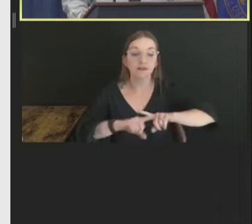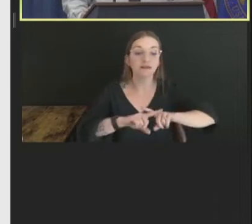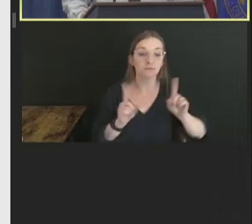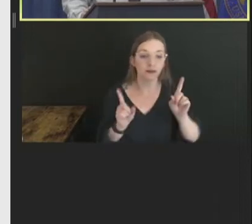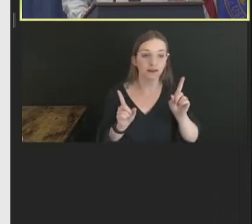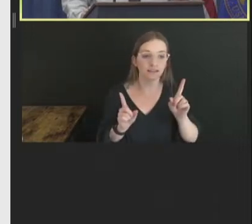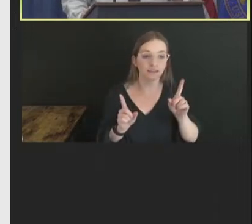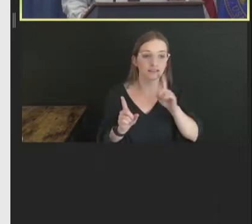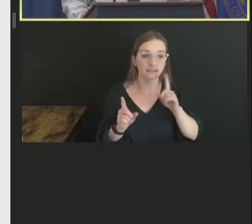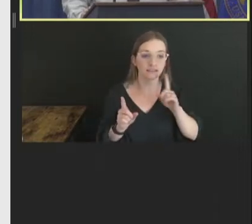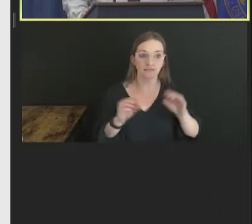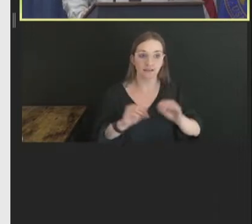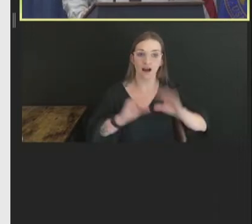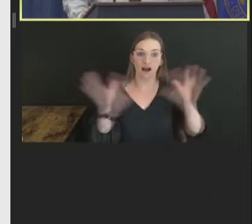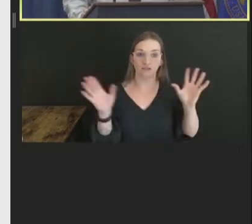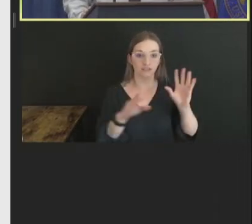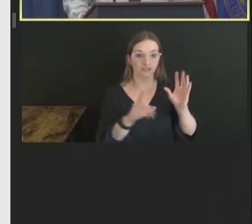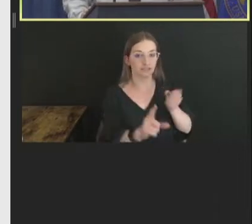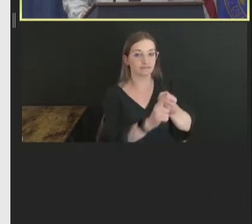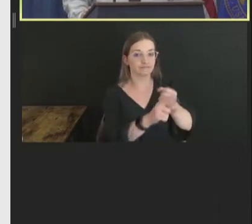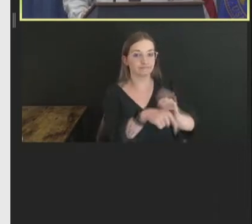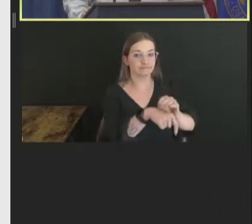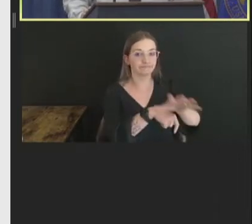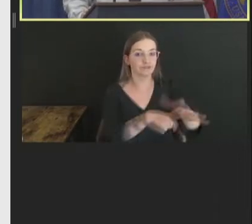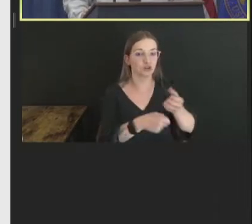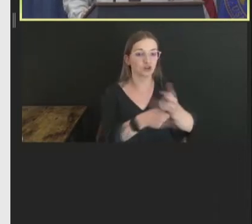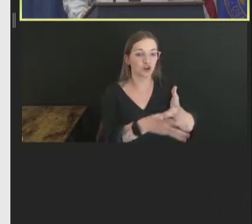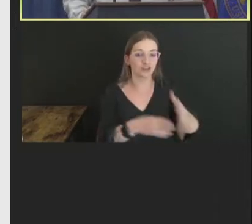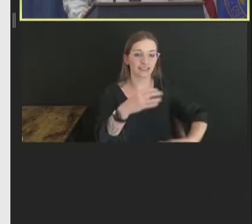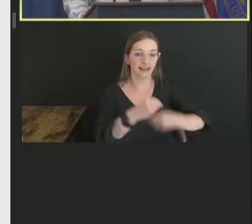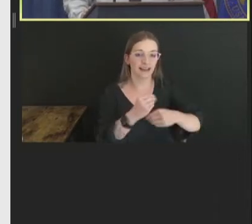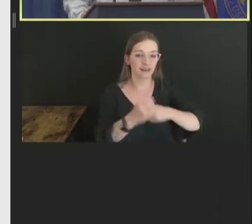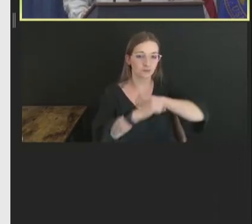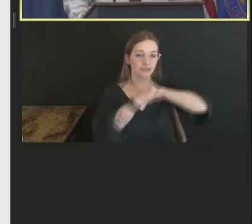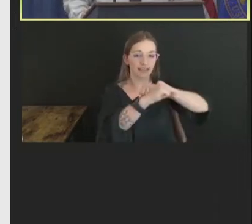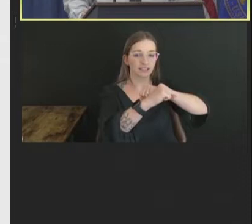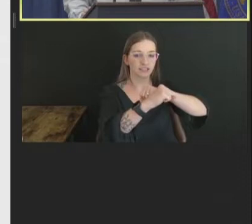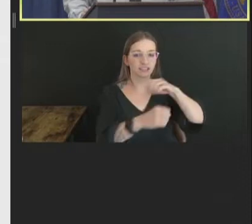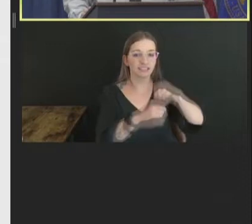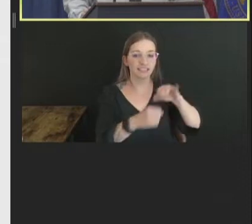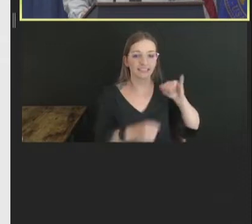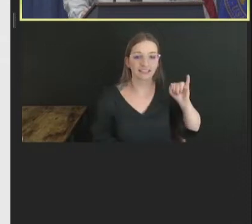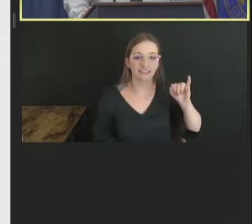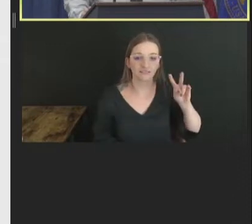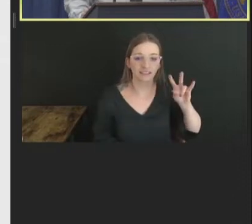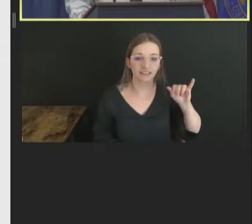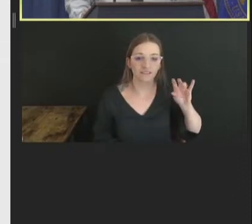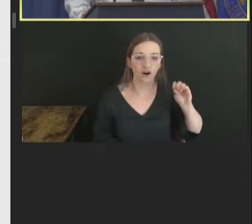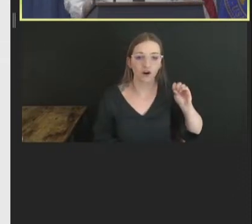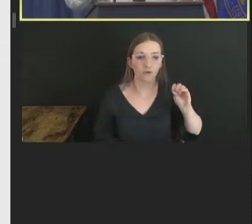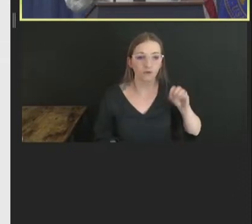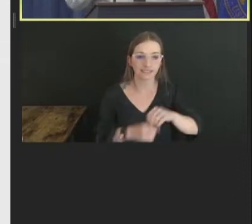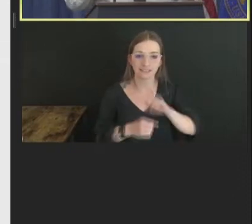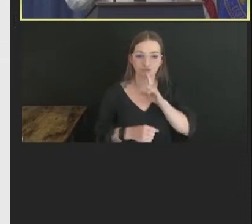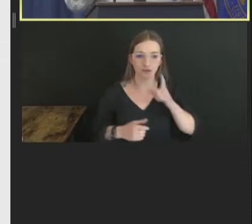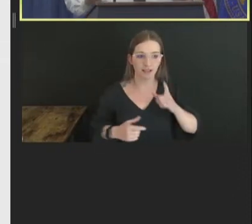of added protection against SARS-CoV-2 infection in vivo. But those changes aren't simply antigenic